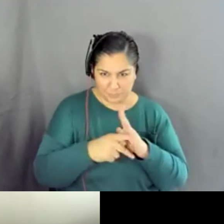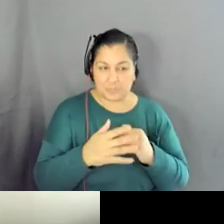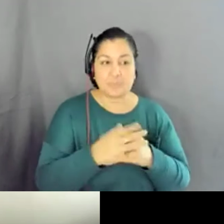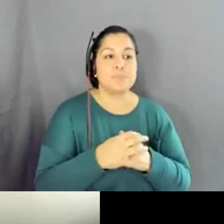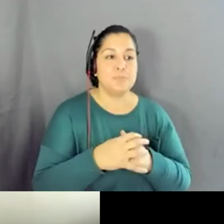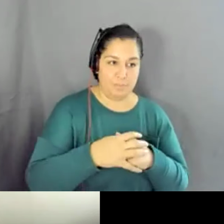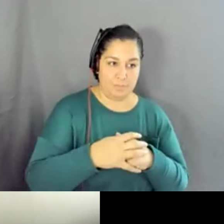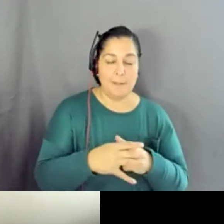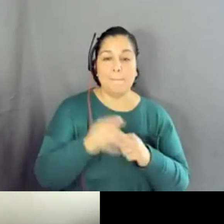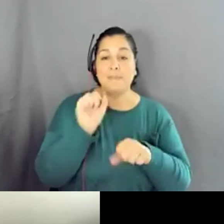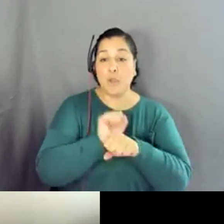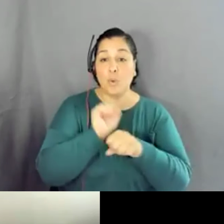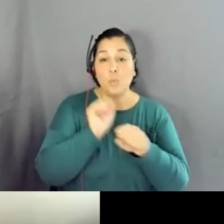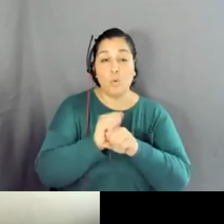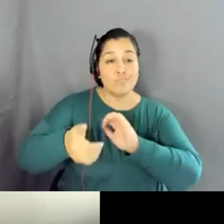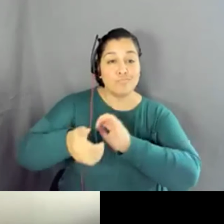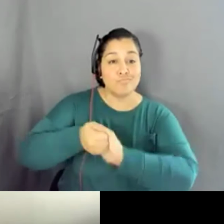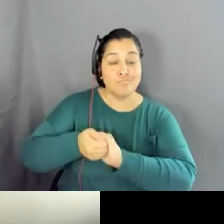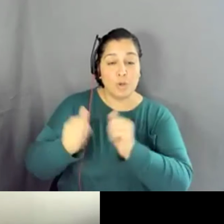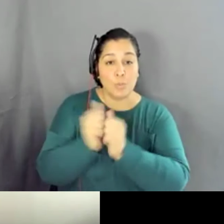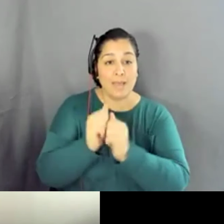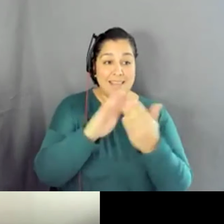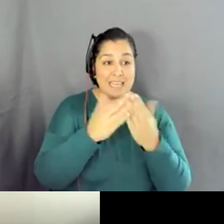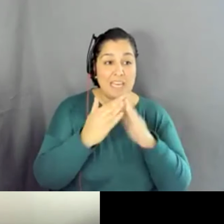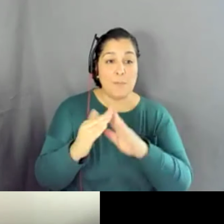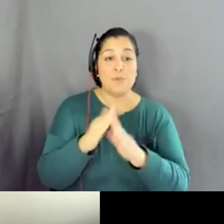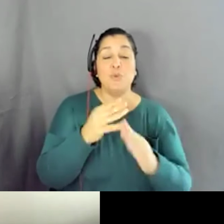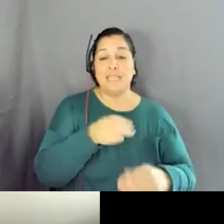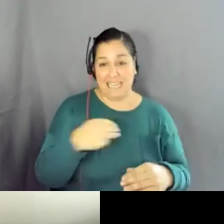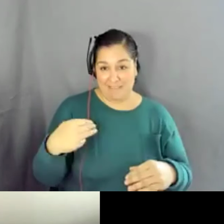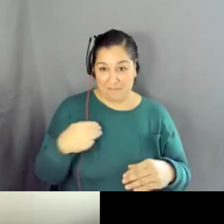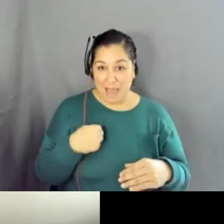hand in hand with community members to address issues facing the city.